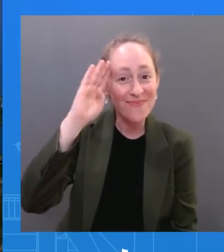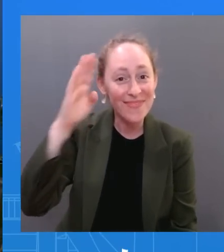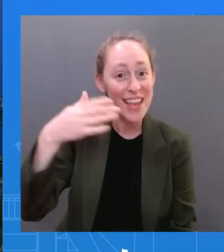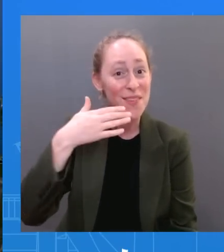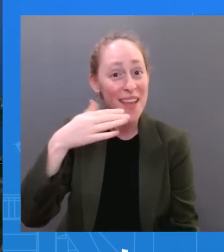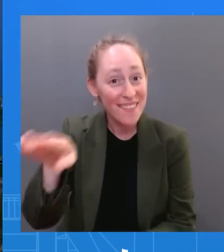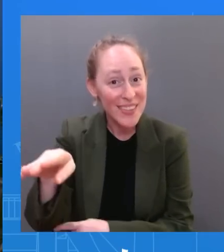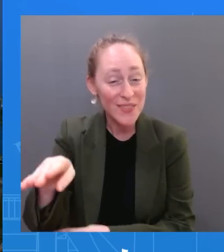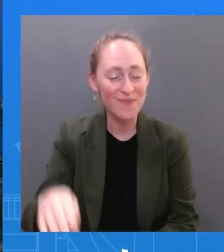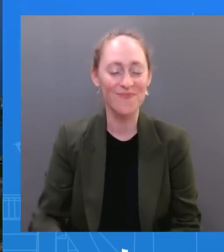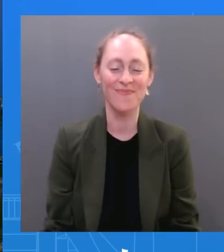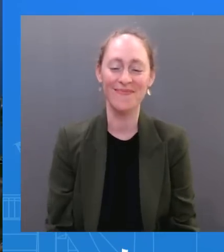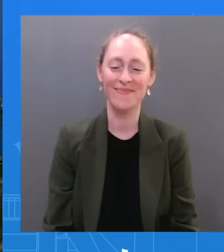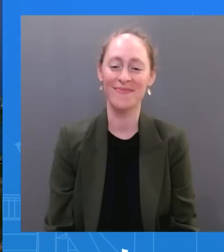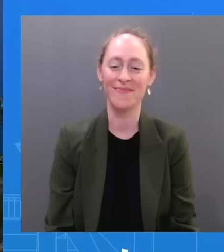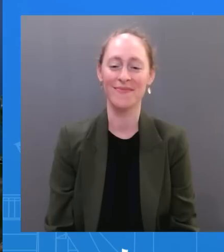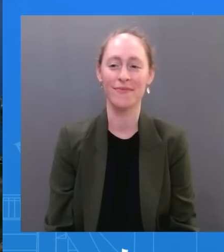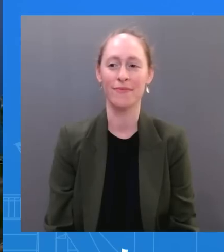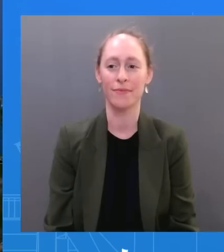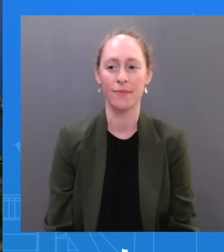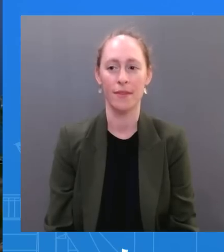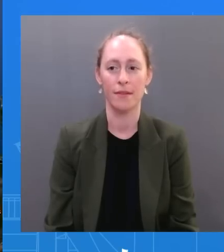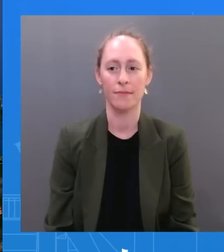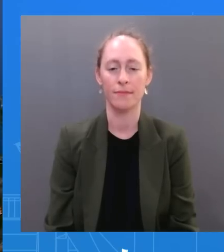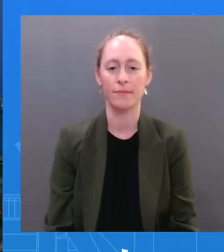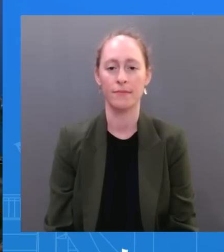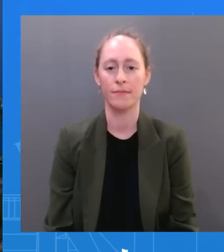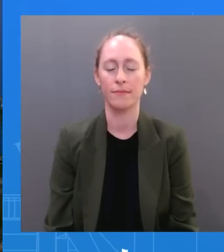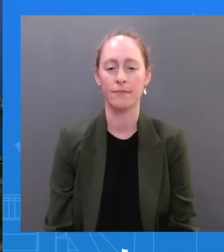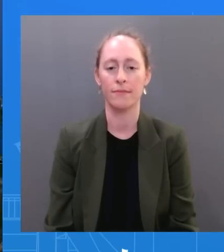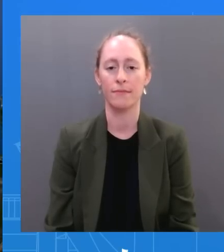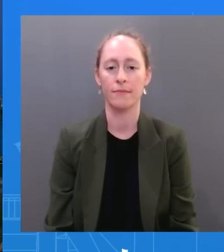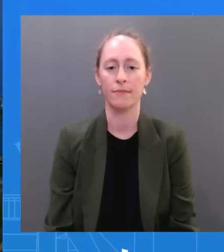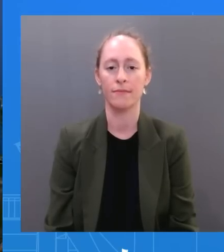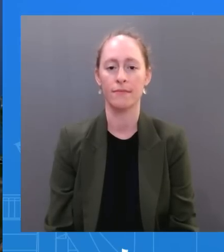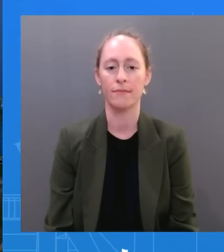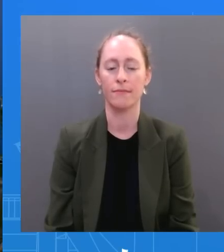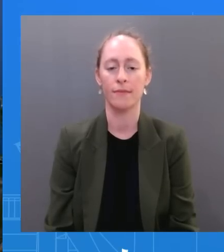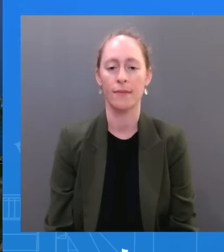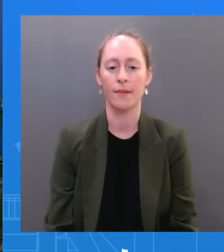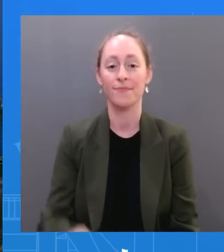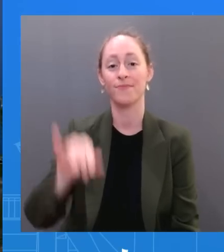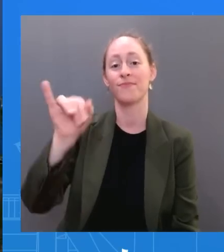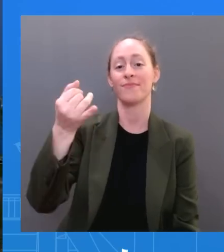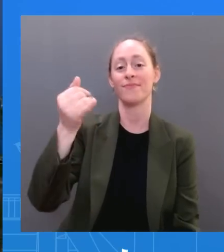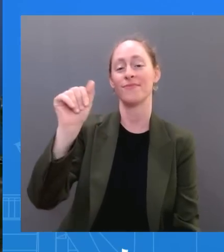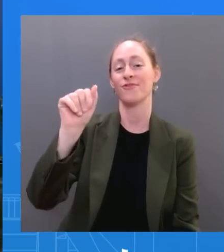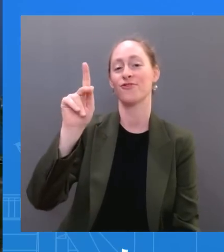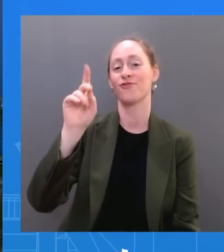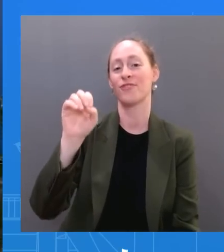Today we have Jake Sullivan, the President's National Security Advisor. Jake is here to preview the President's